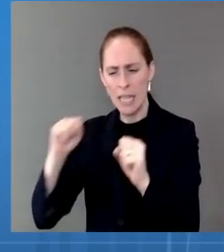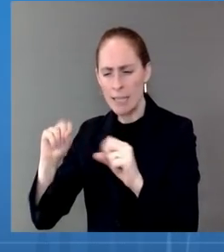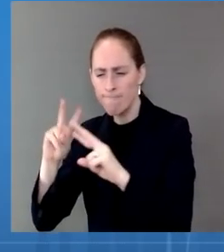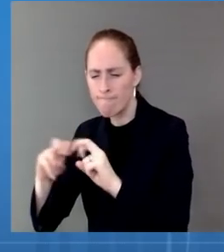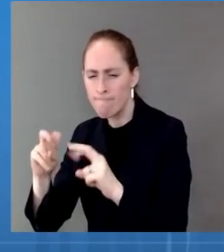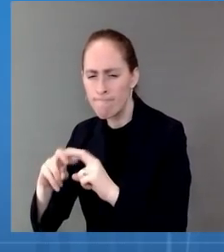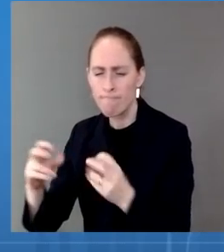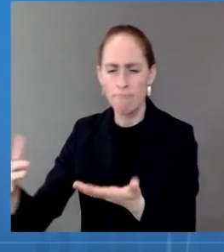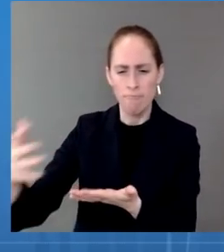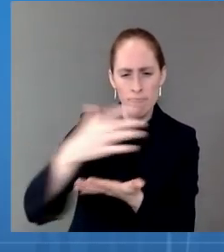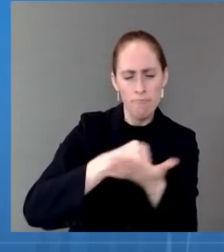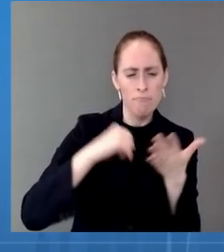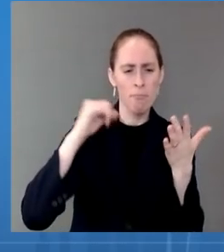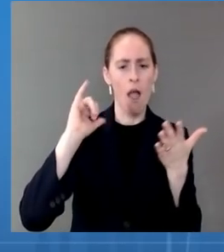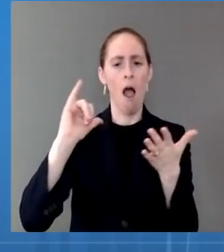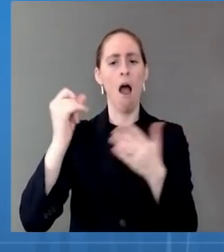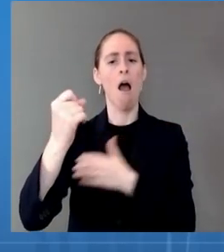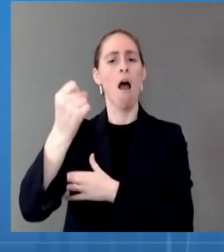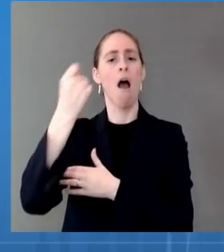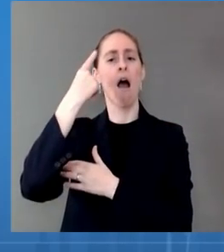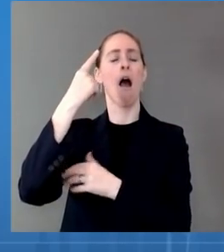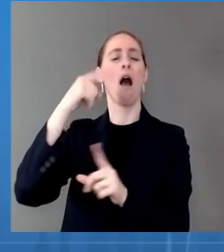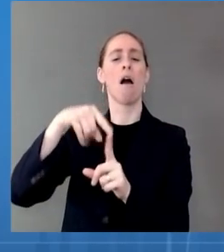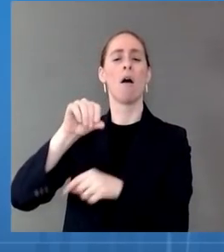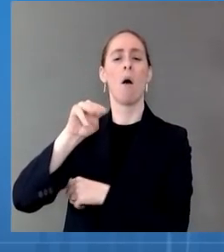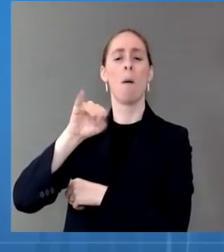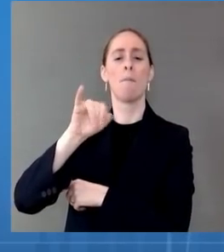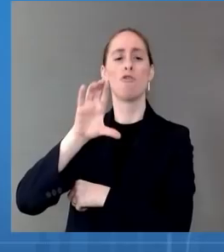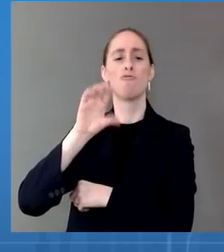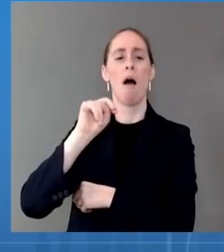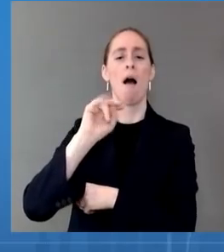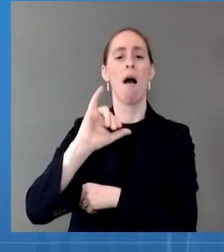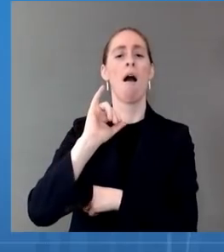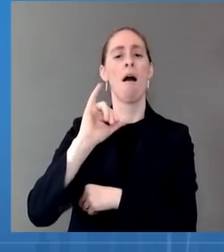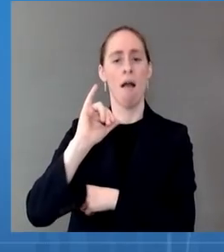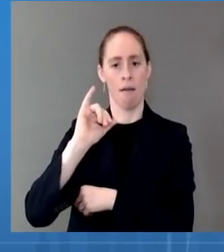more as Dr. Fauci outlined on transmissibility, severity